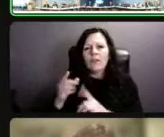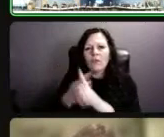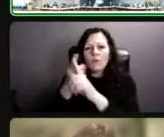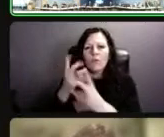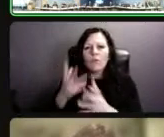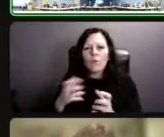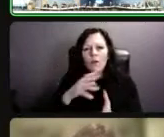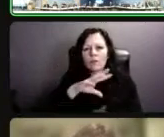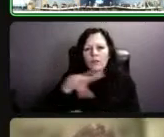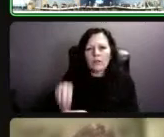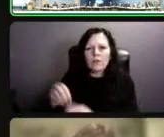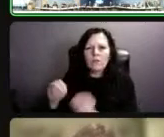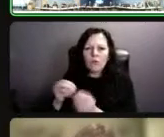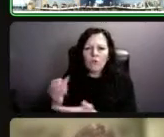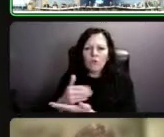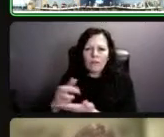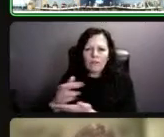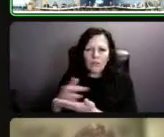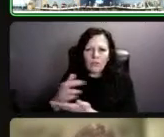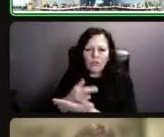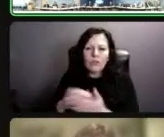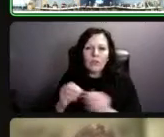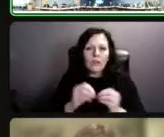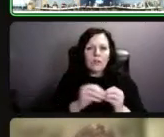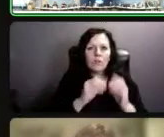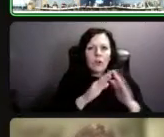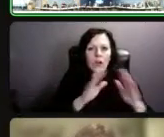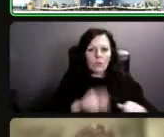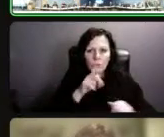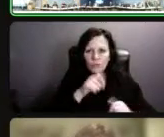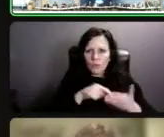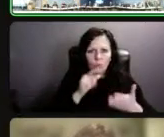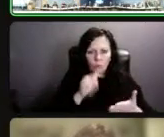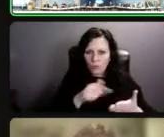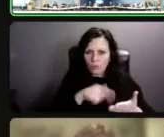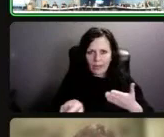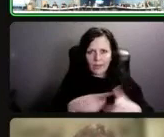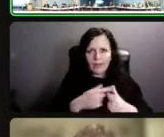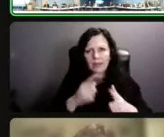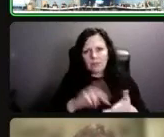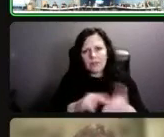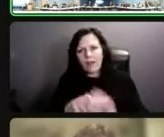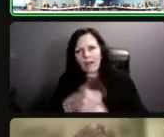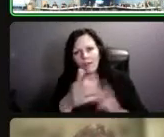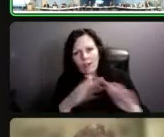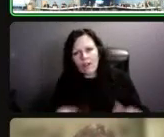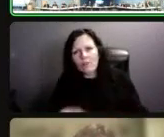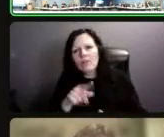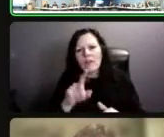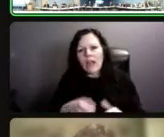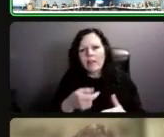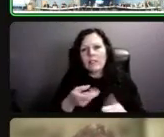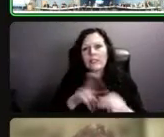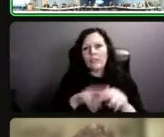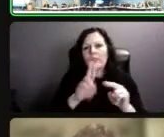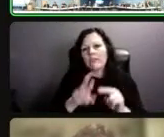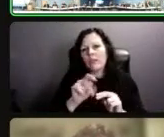SO YOU ACTUALLY SEE THEM SIMPLE OVER LEVY YOU ORDER CAPTURE